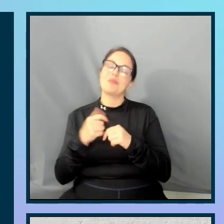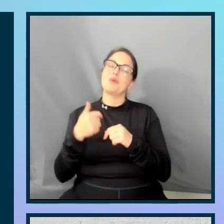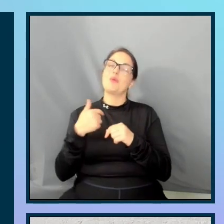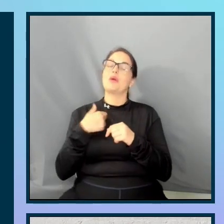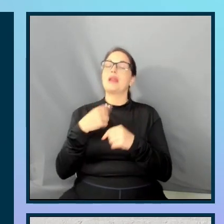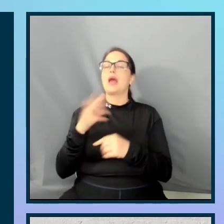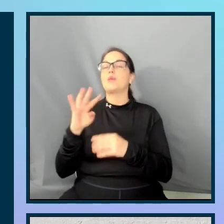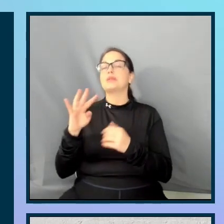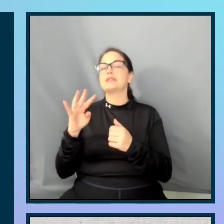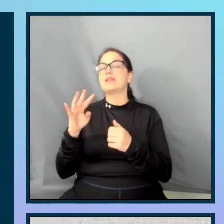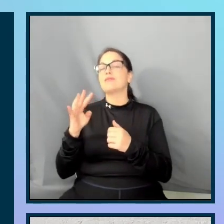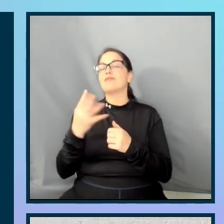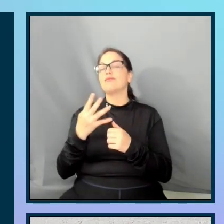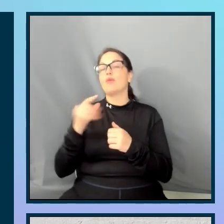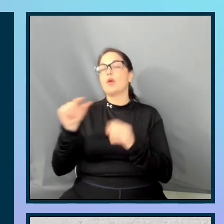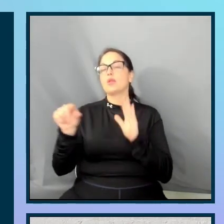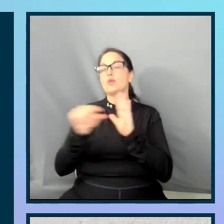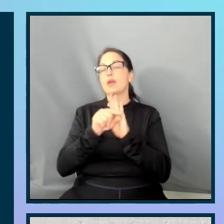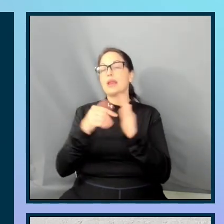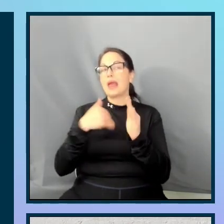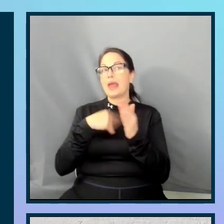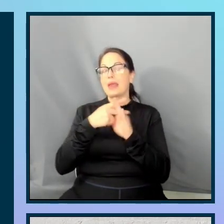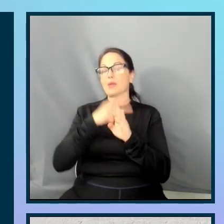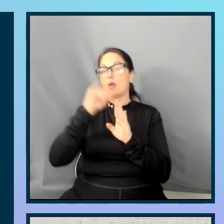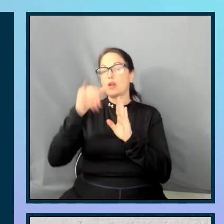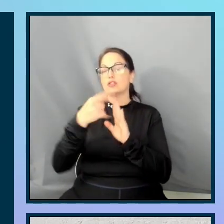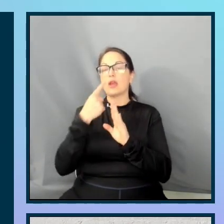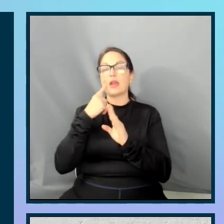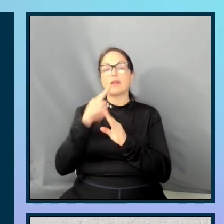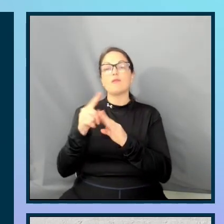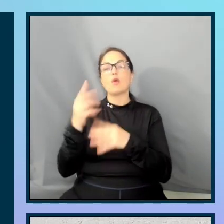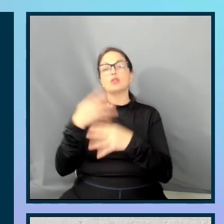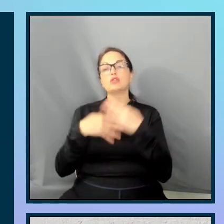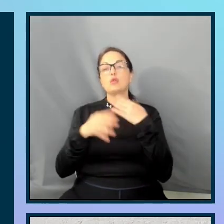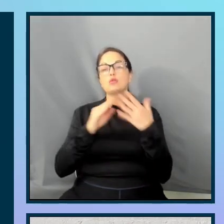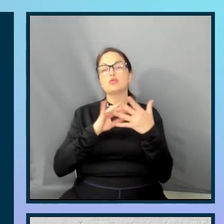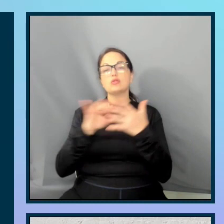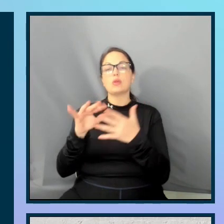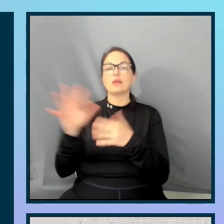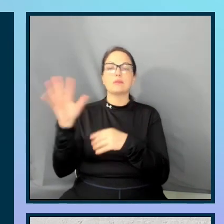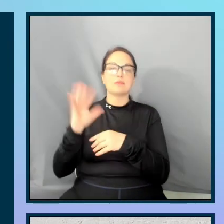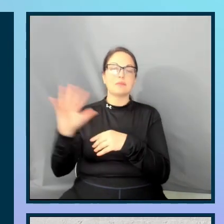I had a project I had to do for social studies. It was back in the day before Twitter,